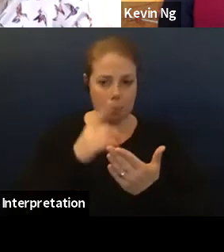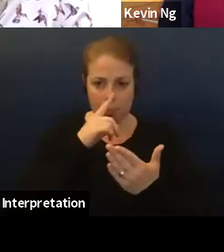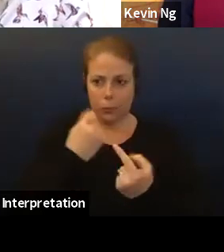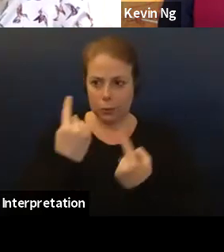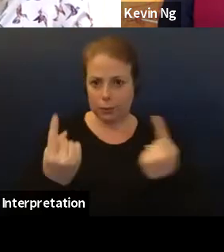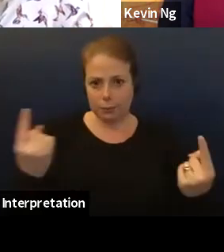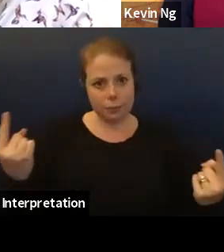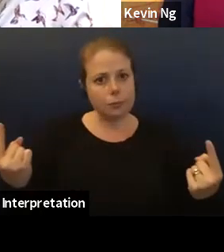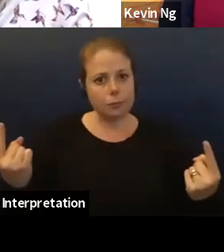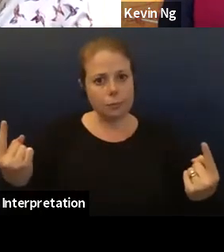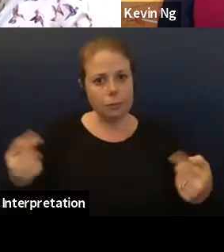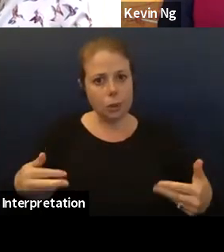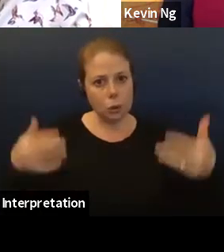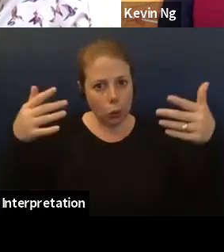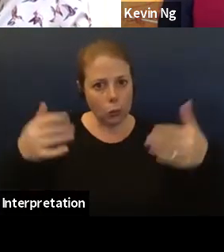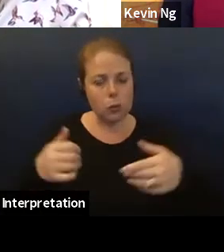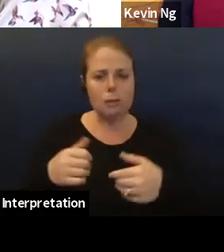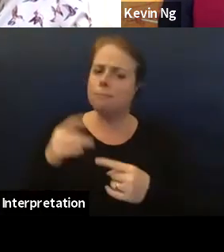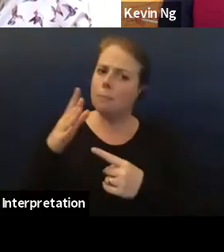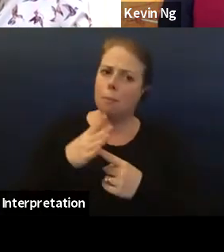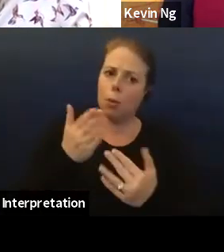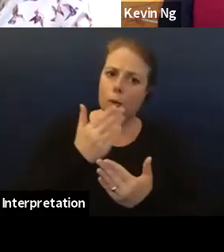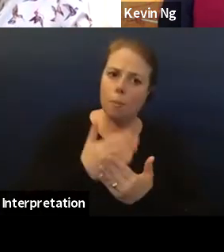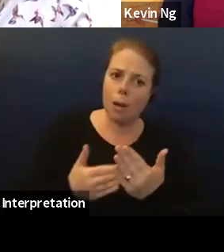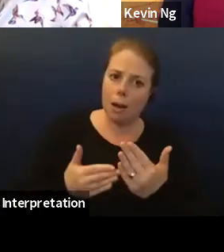of the process about locating your the way you think and the way that you assess against the